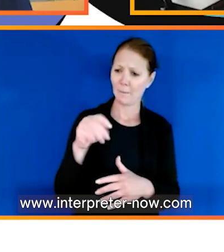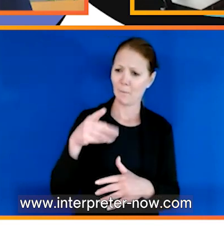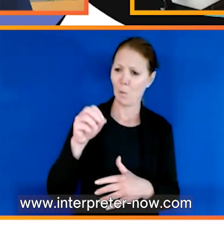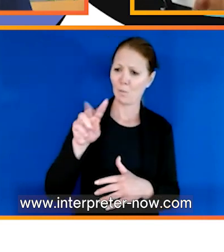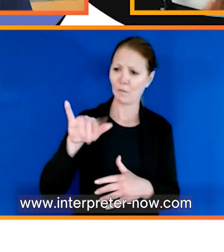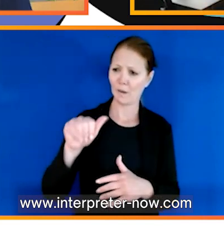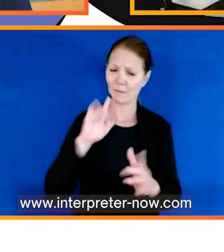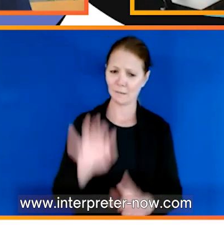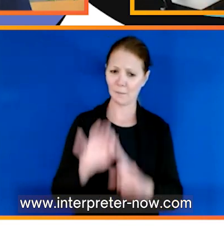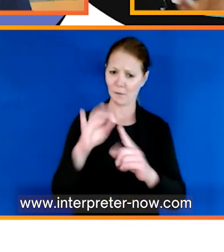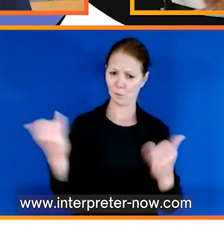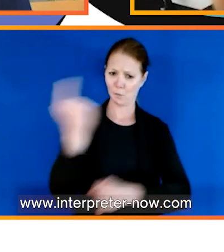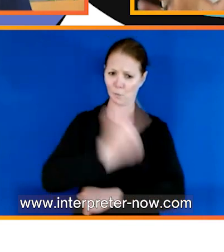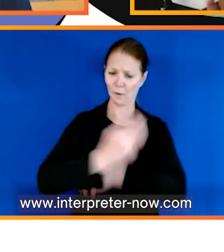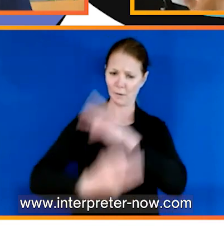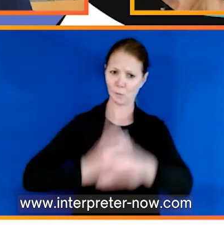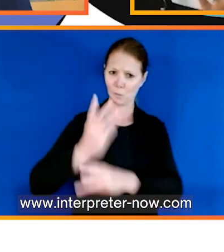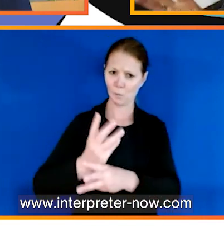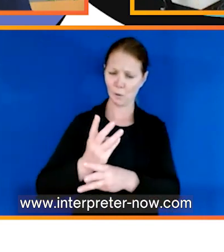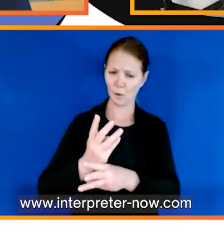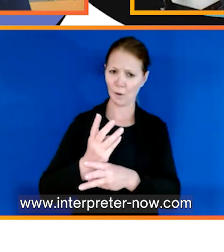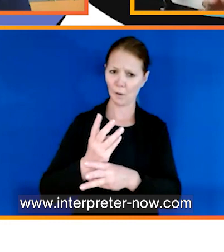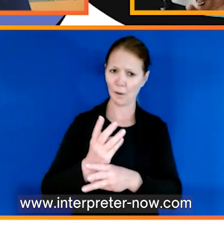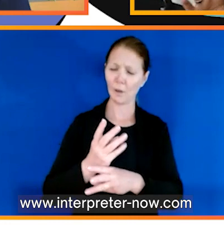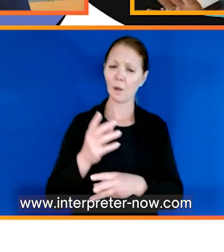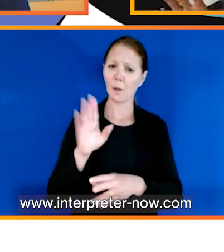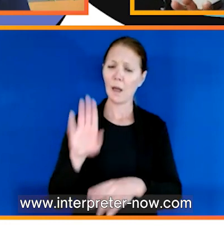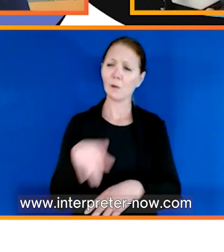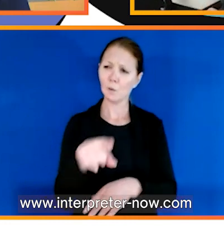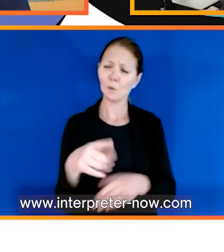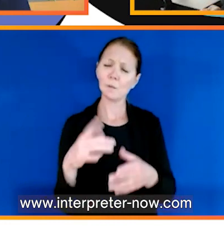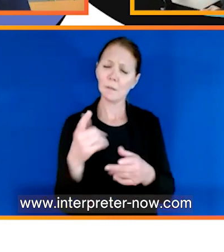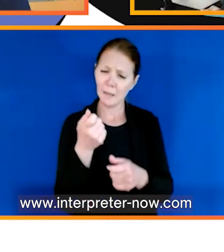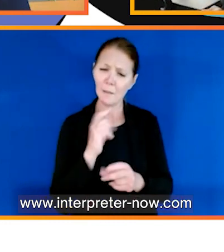What makes Empovia special today, in today's world?